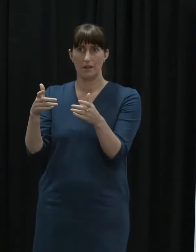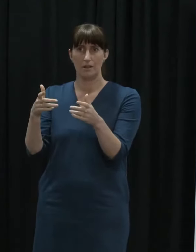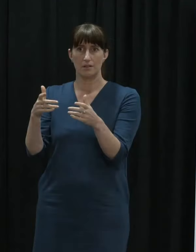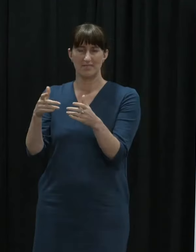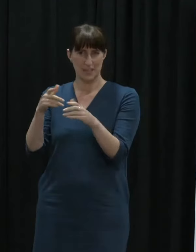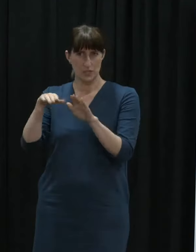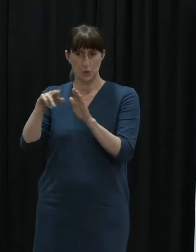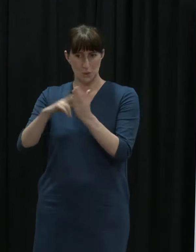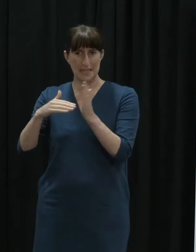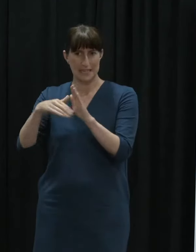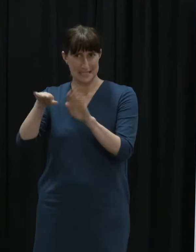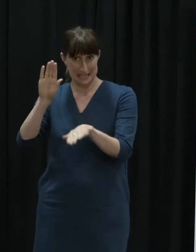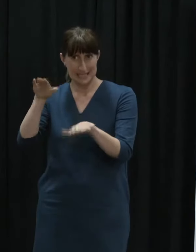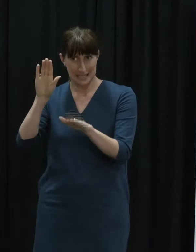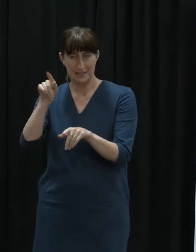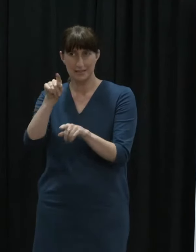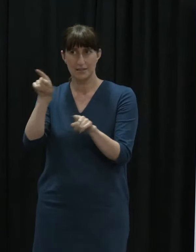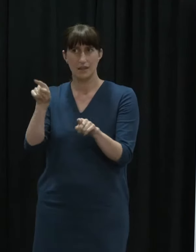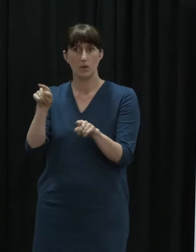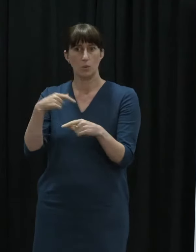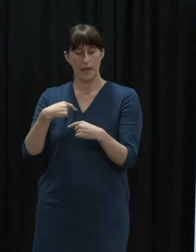seriously.